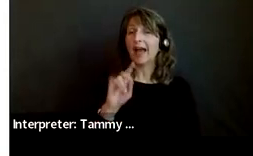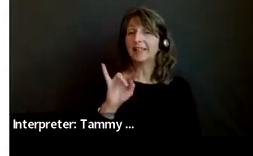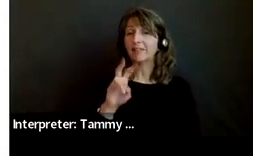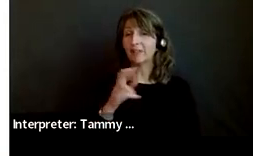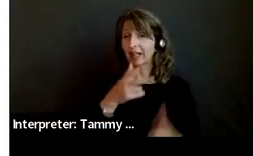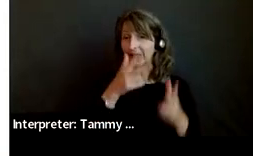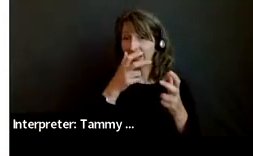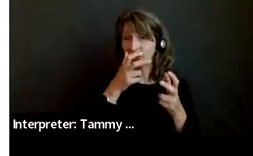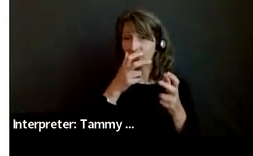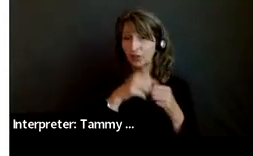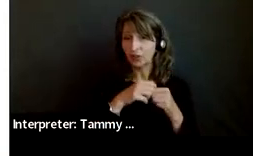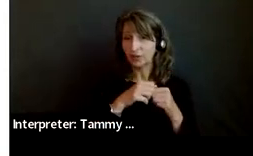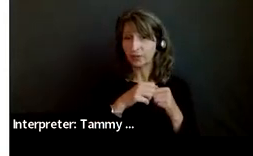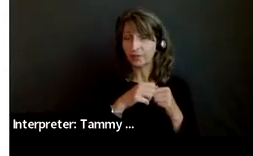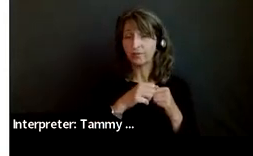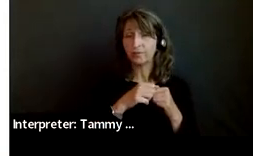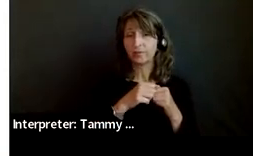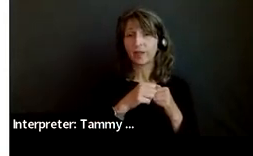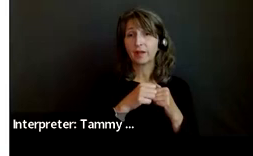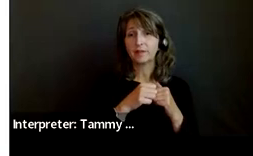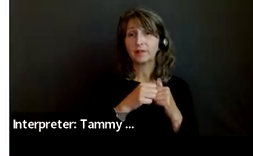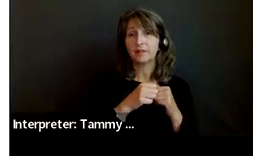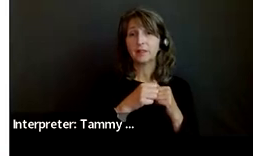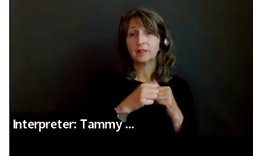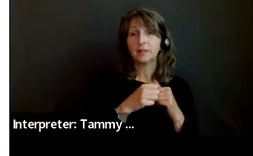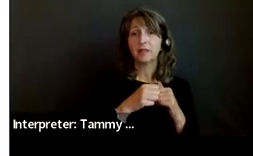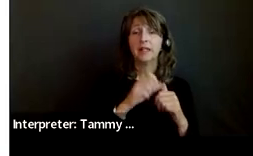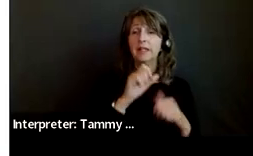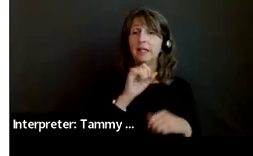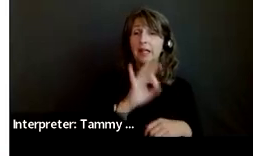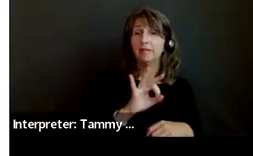We are inserting that process in for them, helping them to acknowledge the feeling word they are having at that moment.